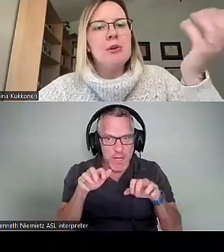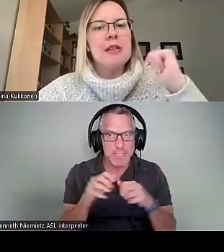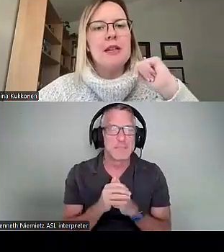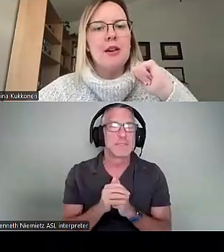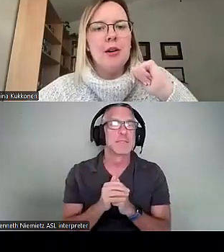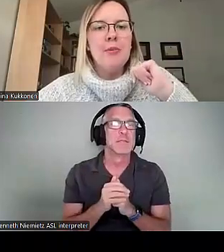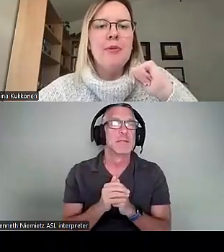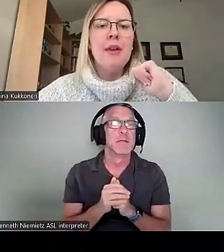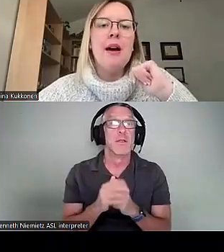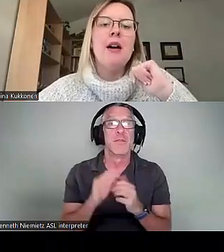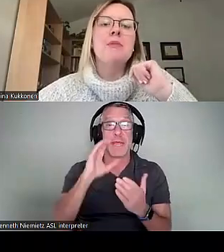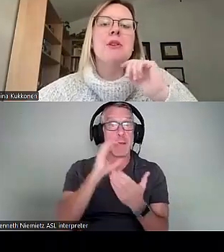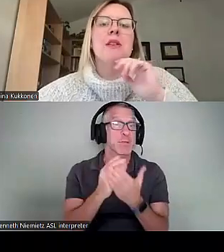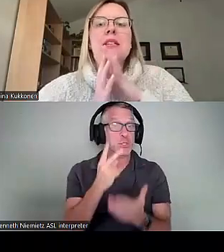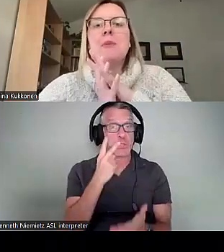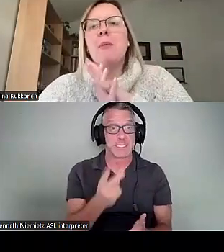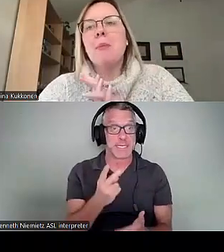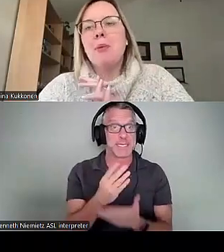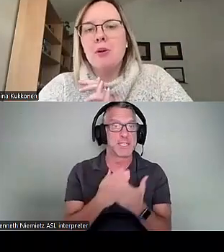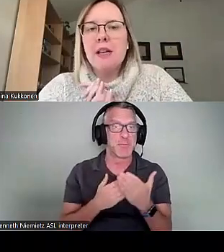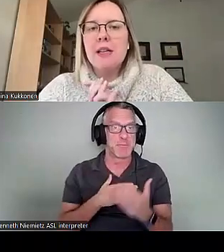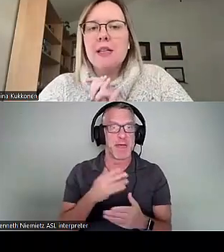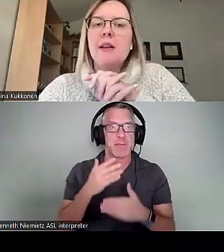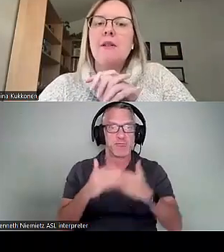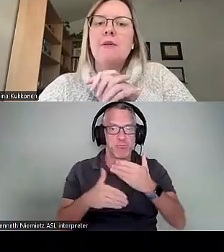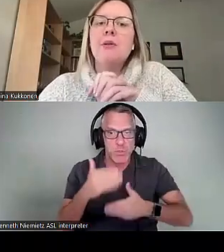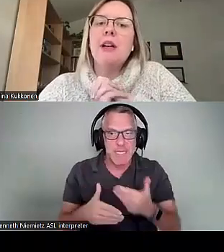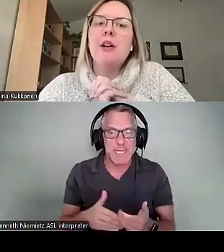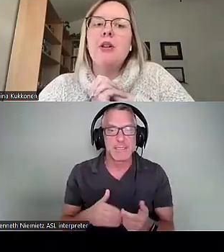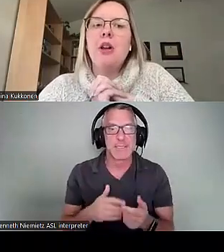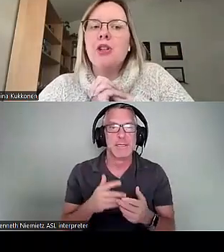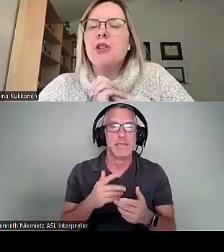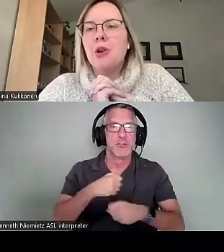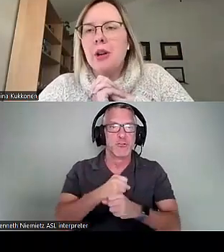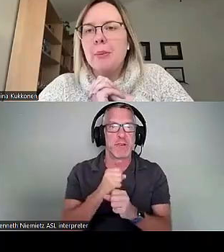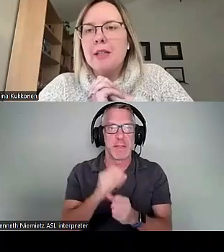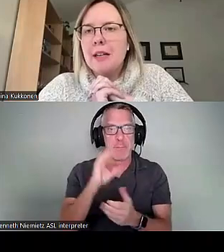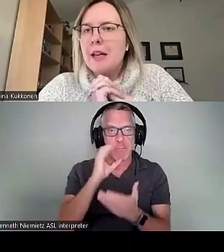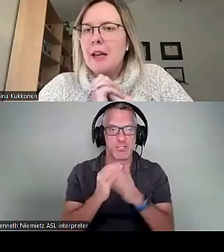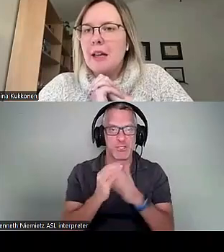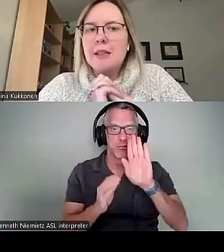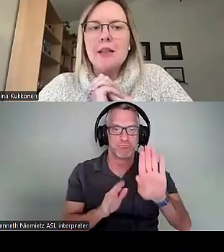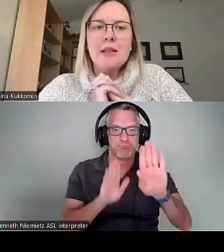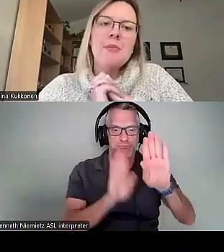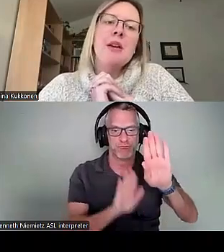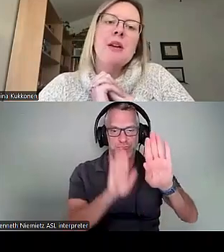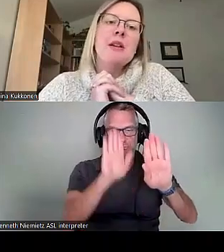you see here, you can see some of my process of creating collages during my data analysis.